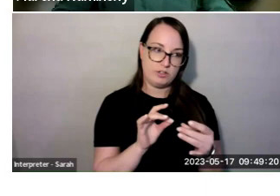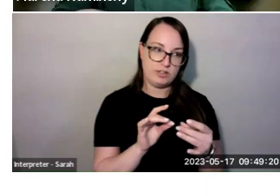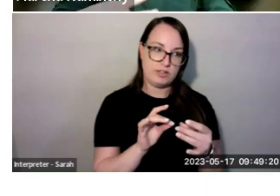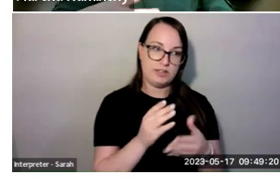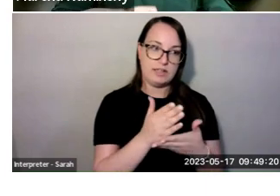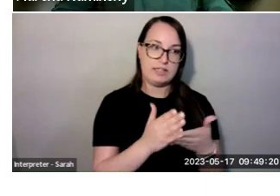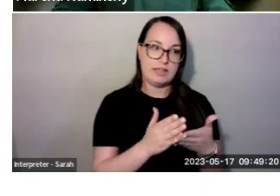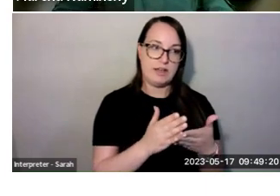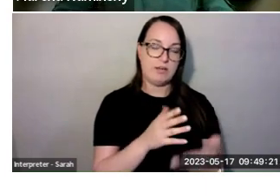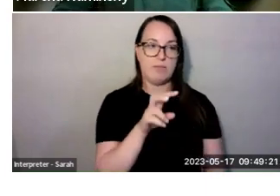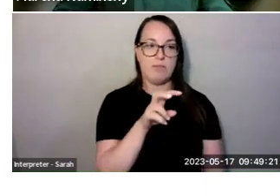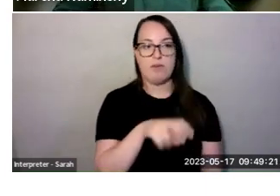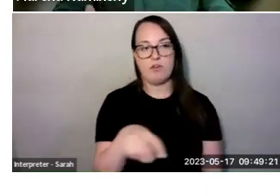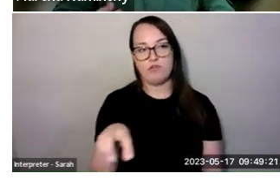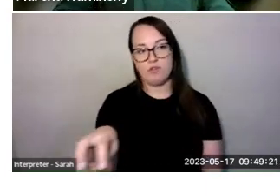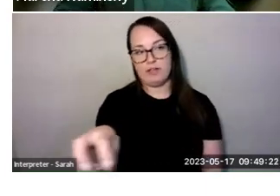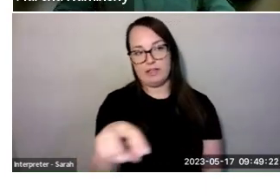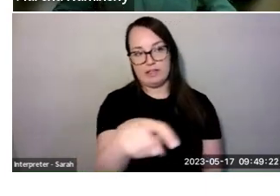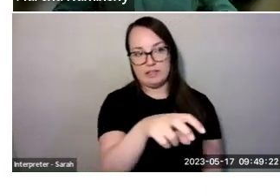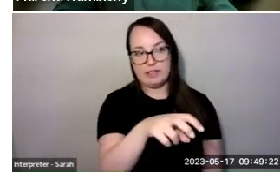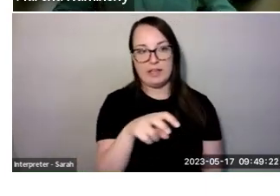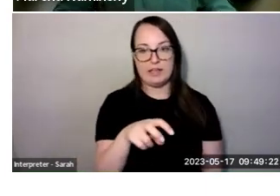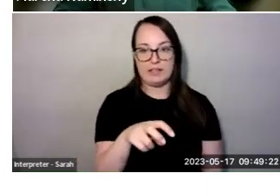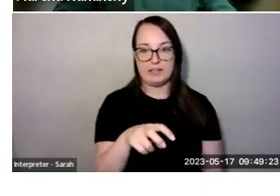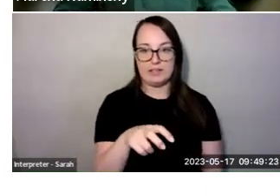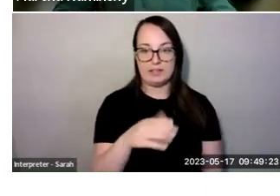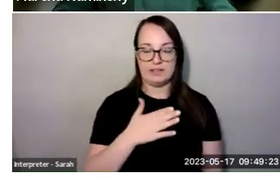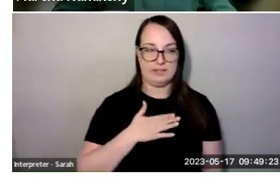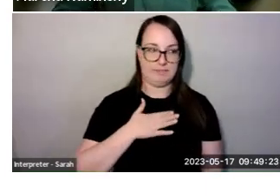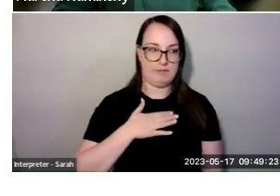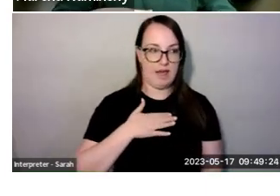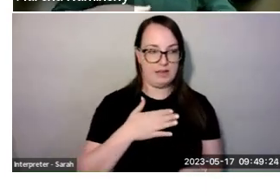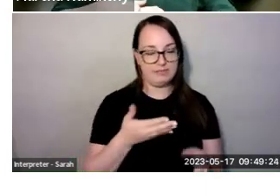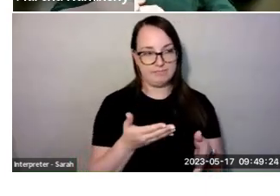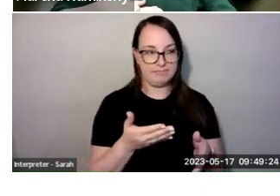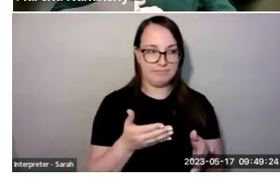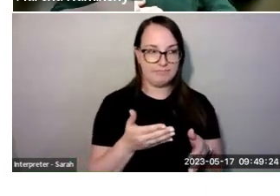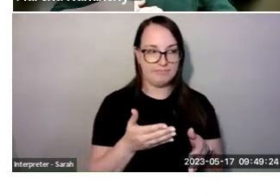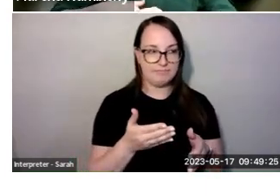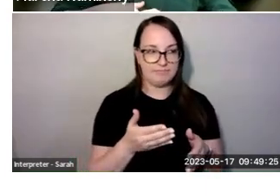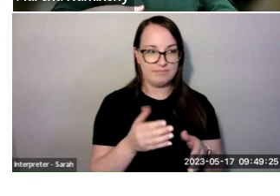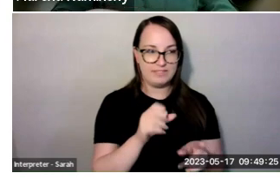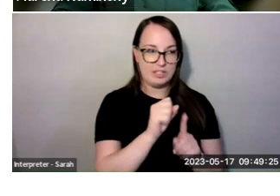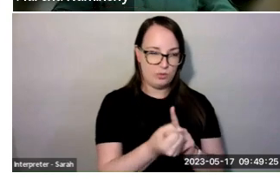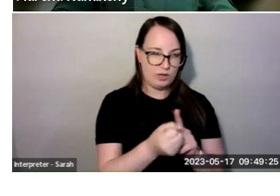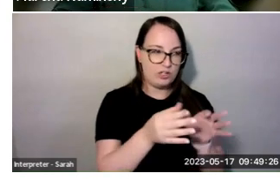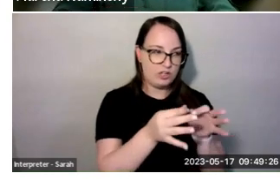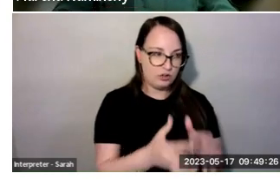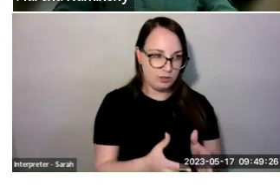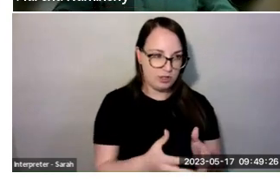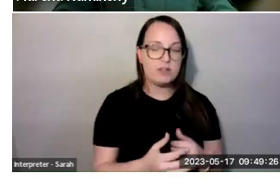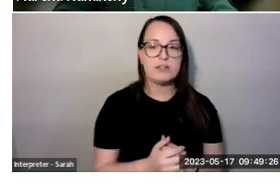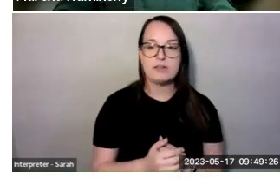Marena: Sure. Like you said about freelance -- in